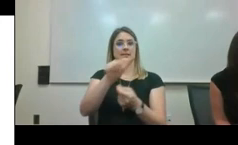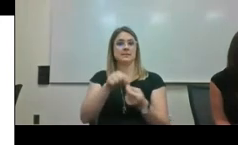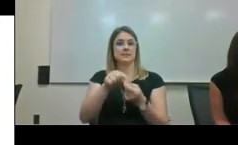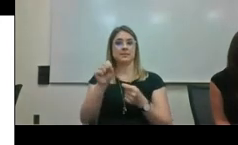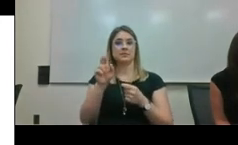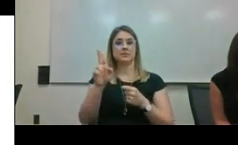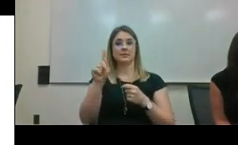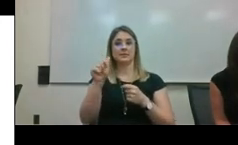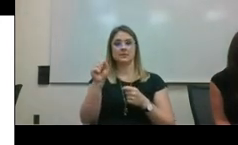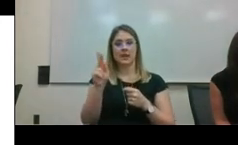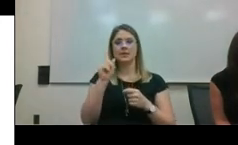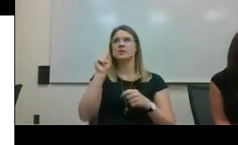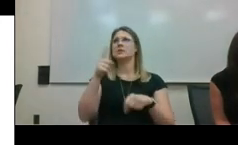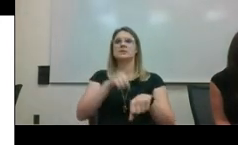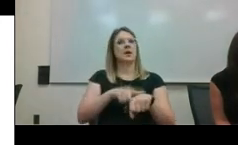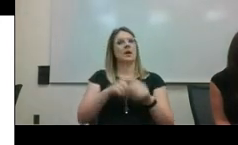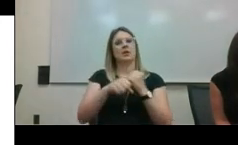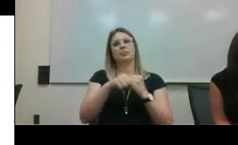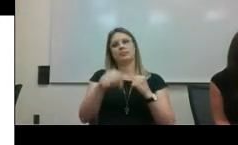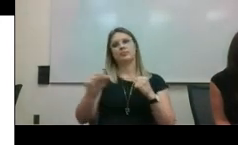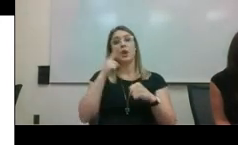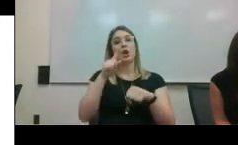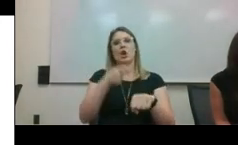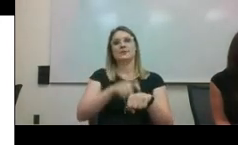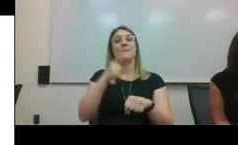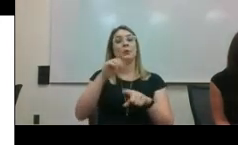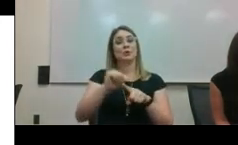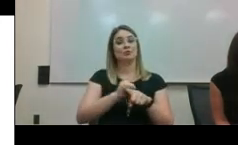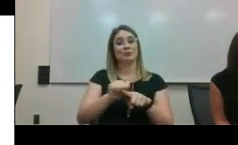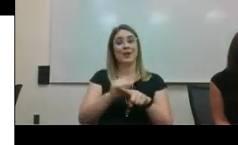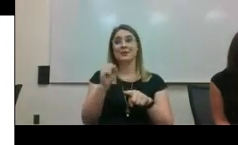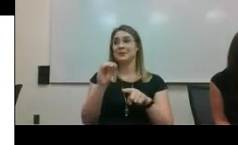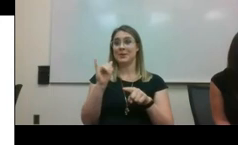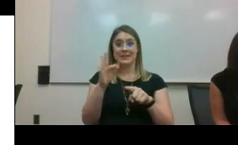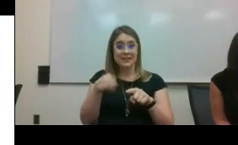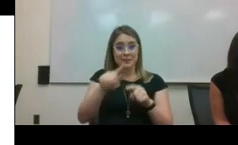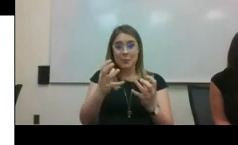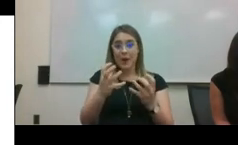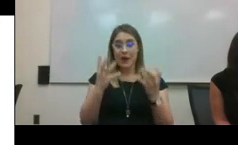It just took a long time for training. So, whoever wants to go out and train these assessors, even though it's only two people,